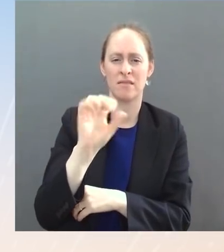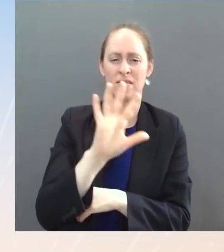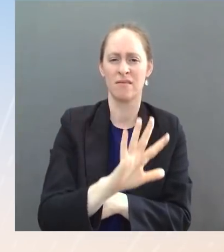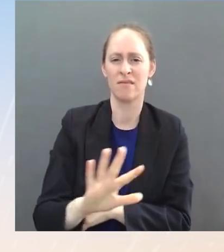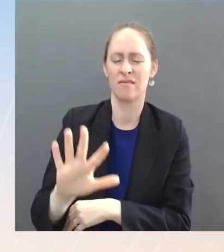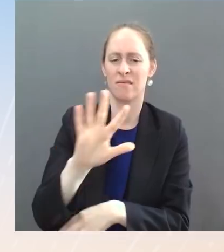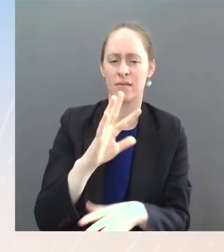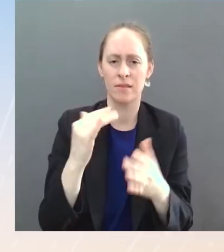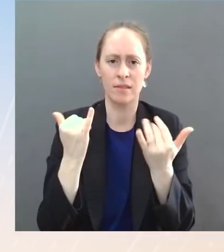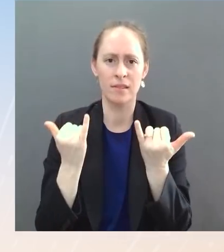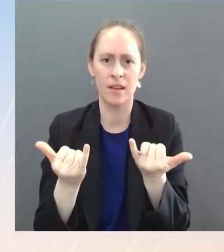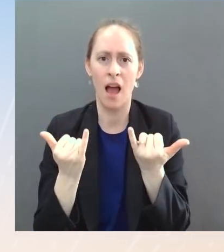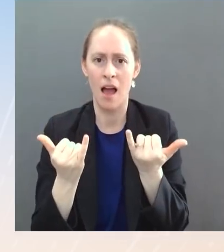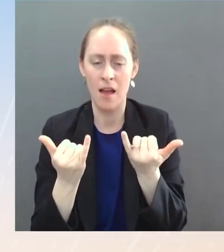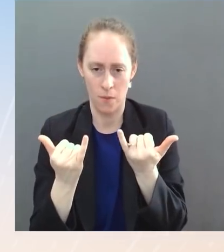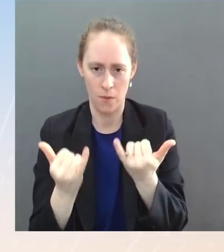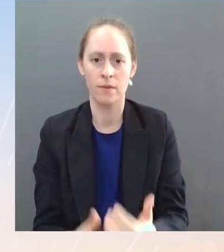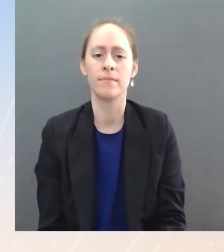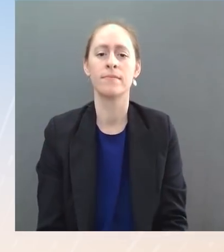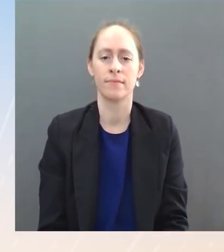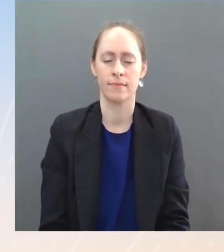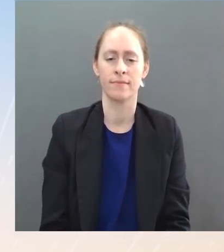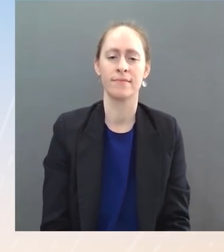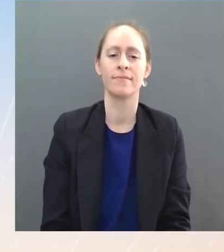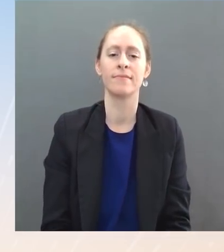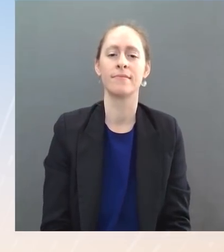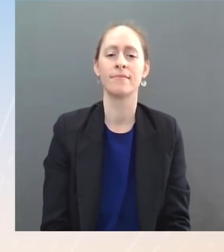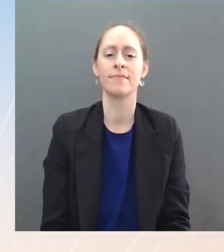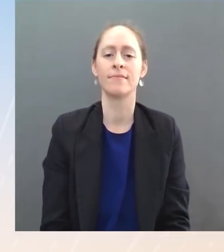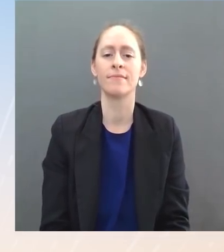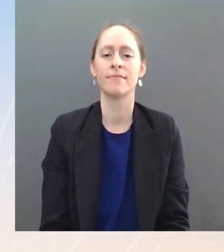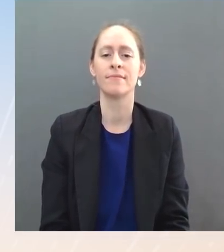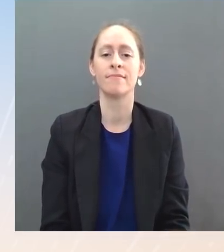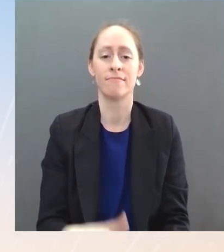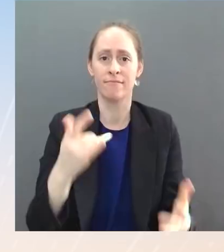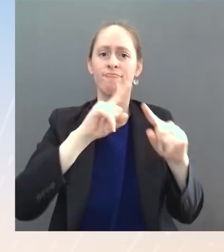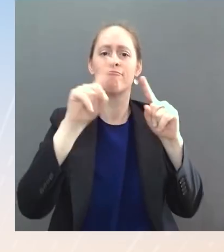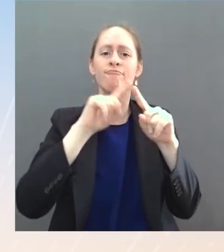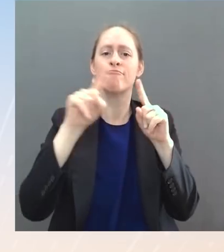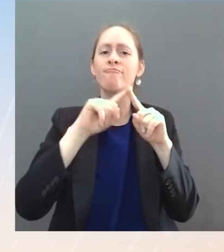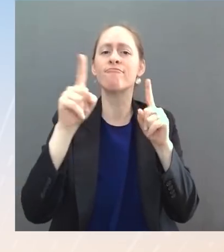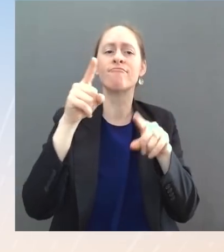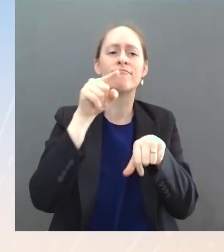from Kyiv to Belarus as Russia likely prepares to deploy dozens